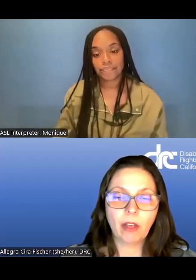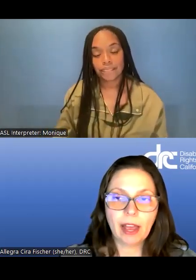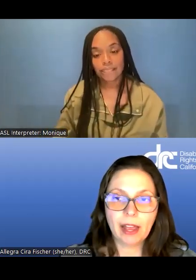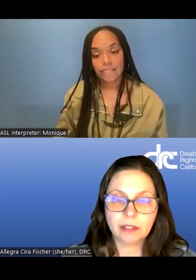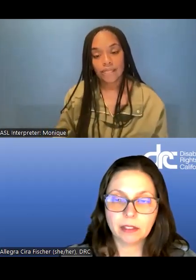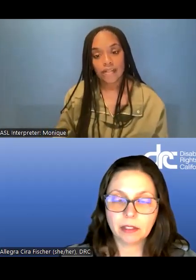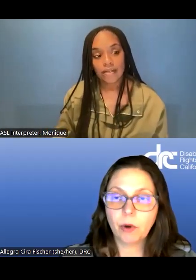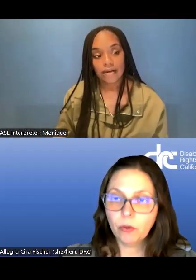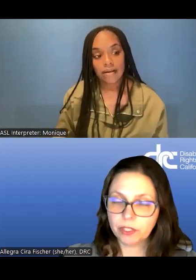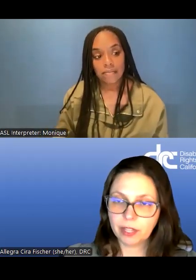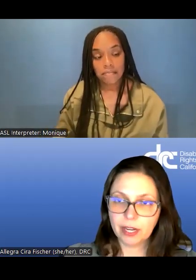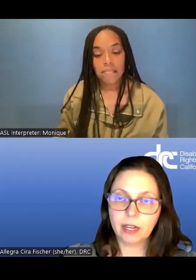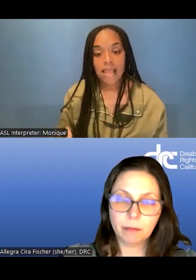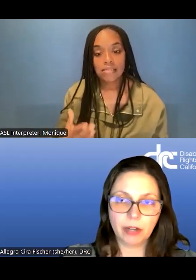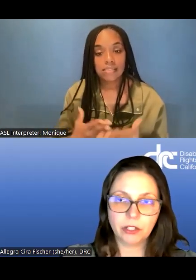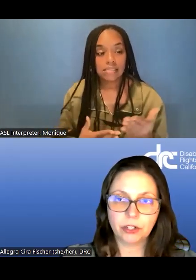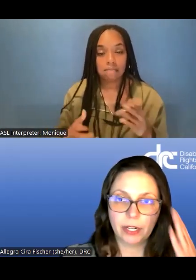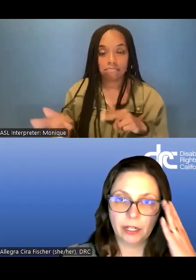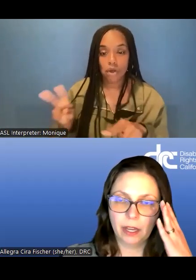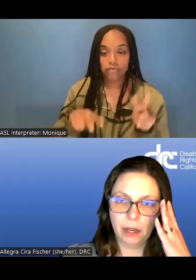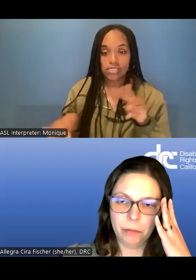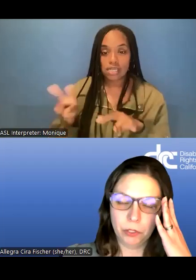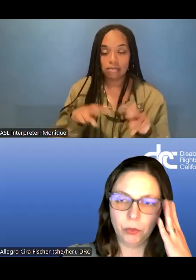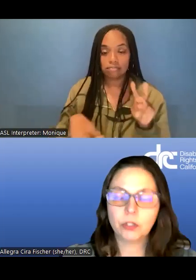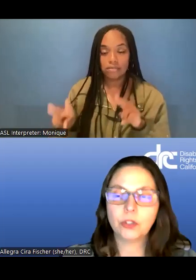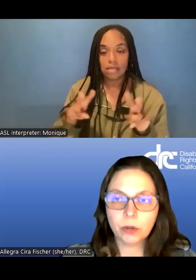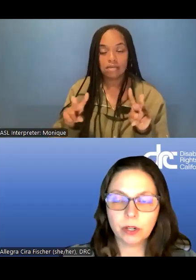as some oversight and monitoring, to ensure